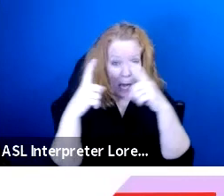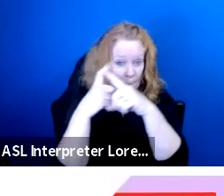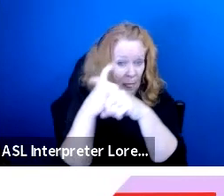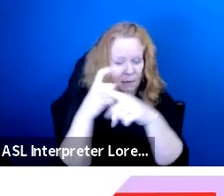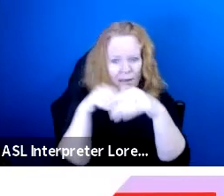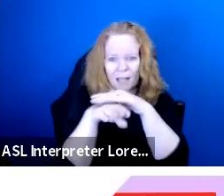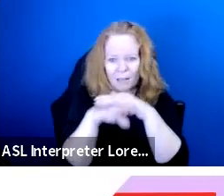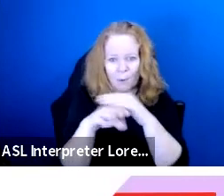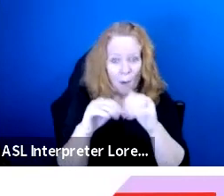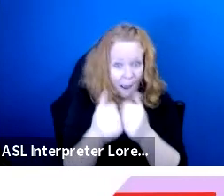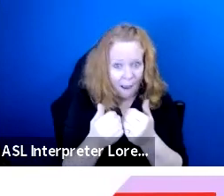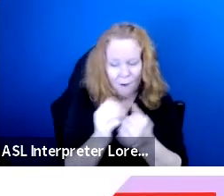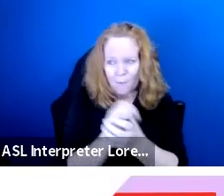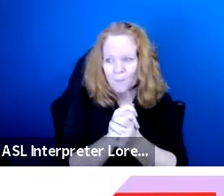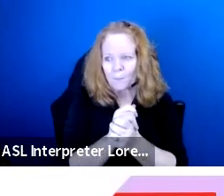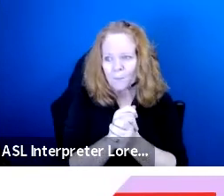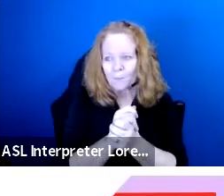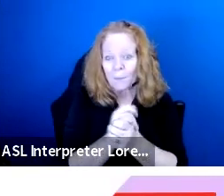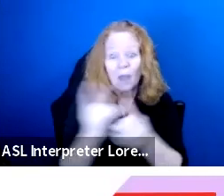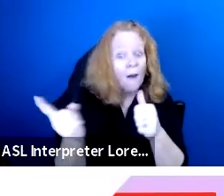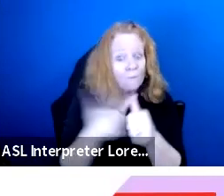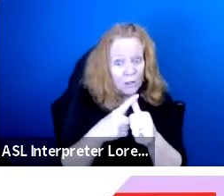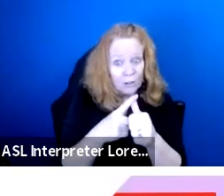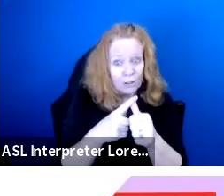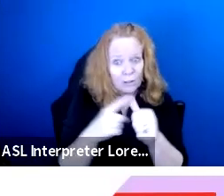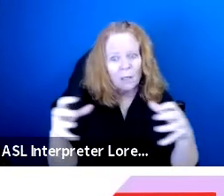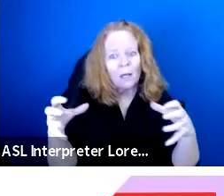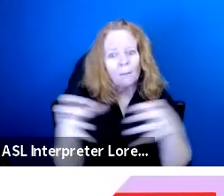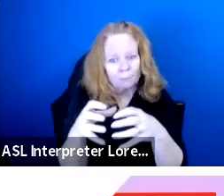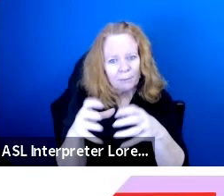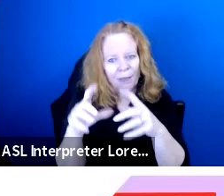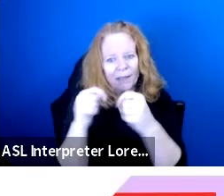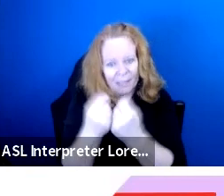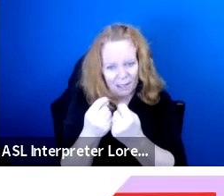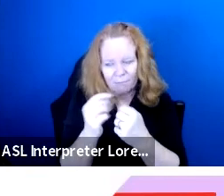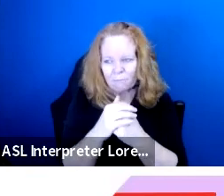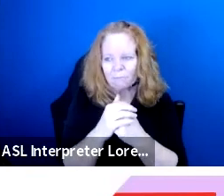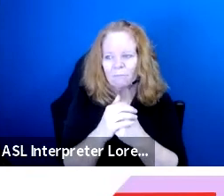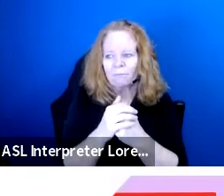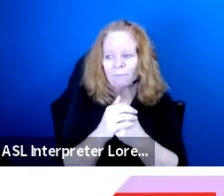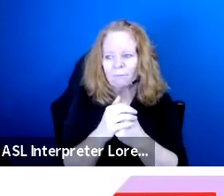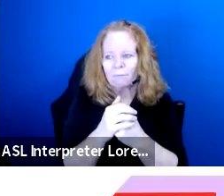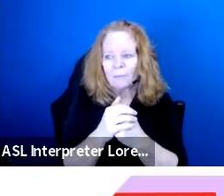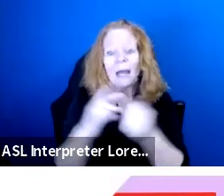going to gather your team and Define the project question absolutely everything about the current